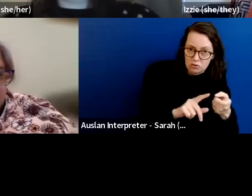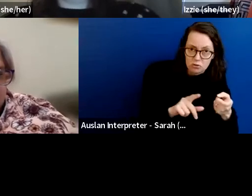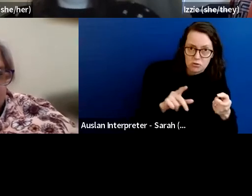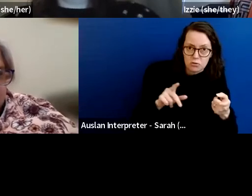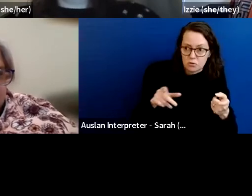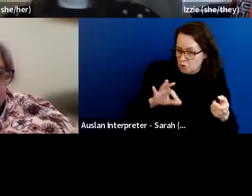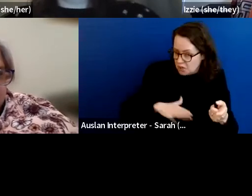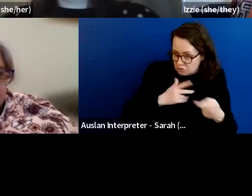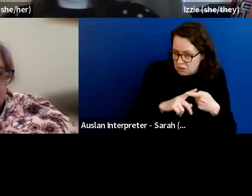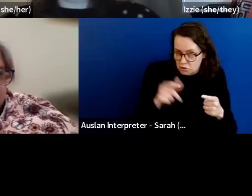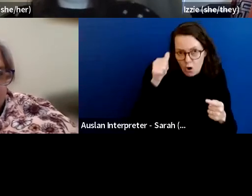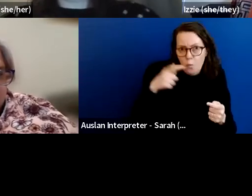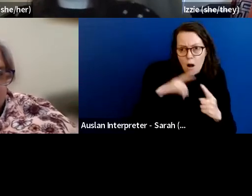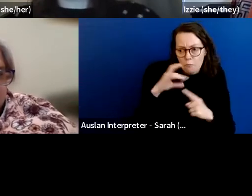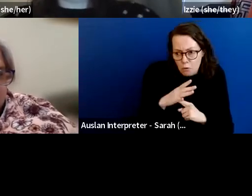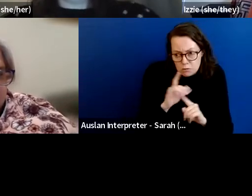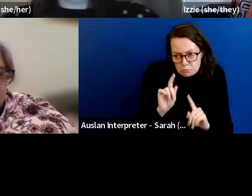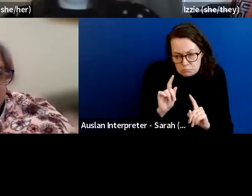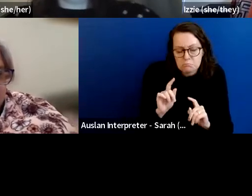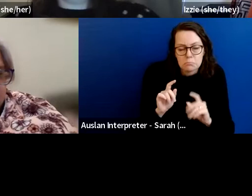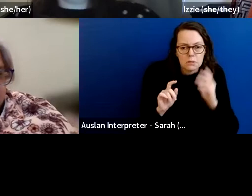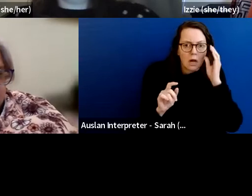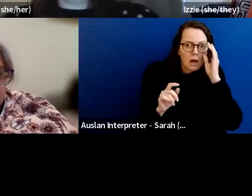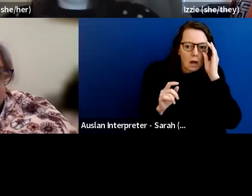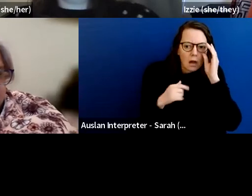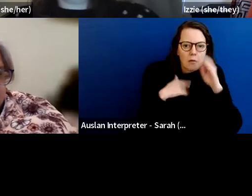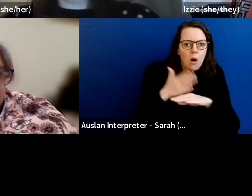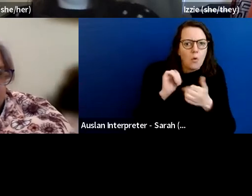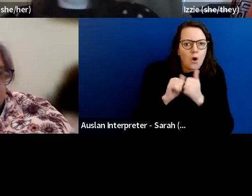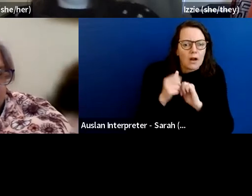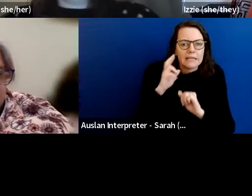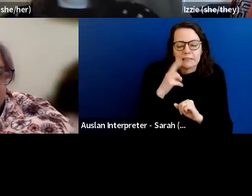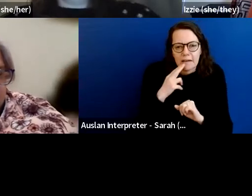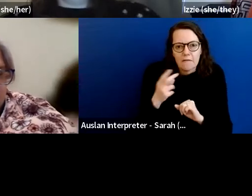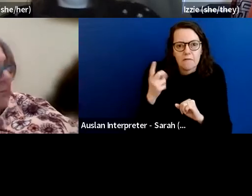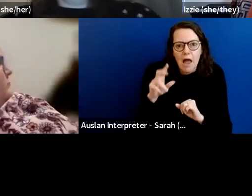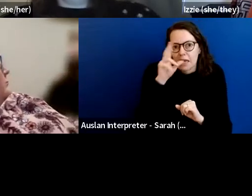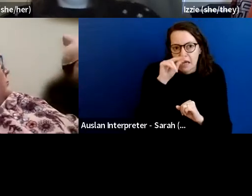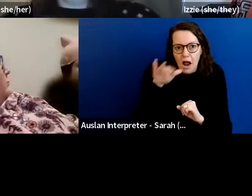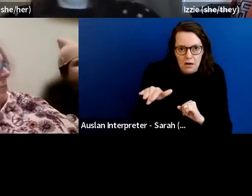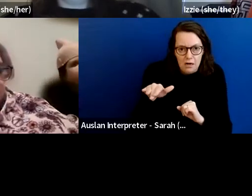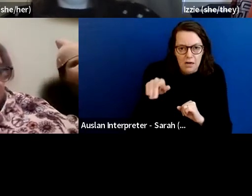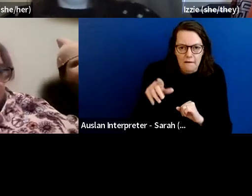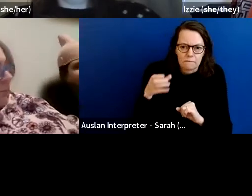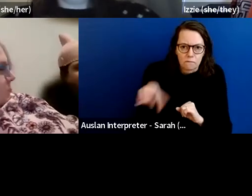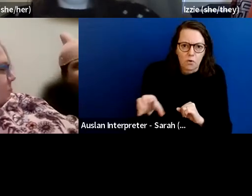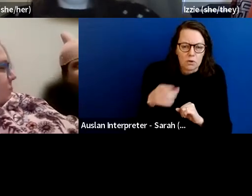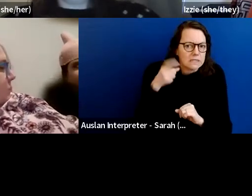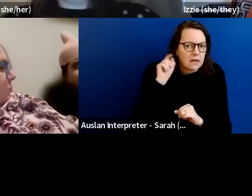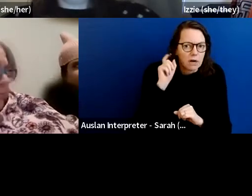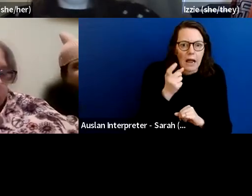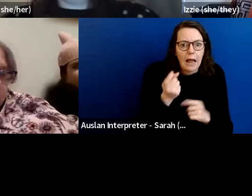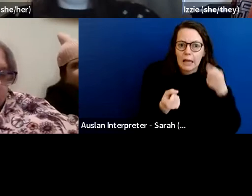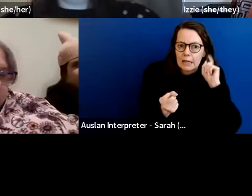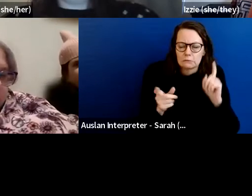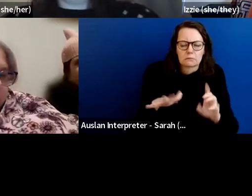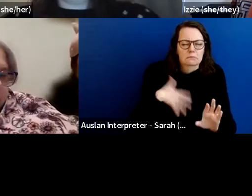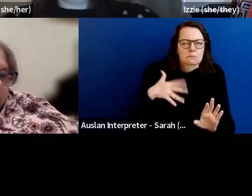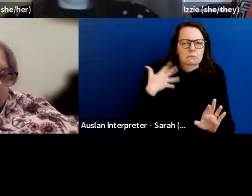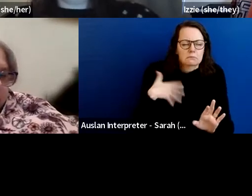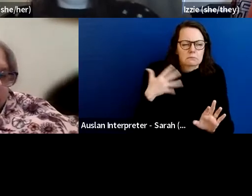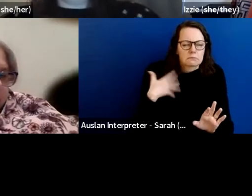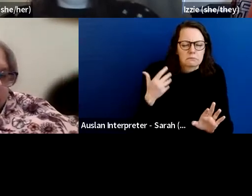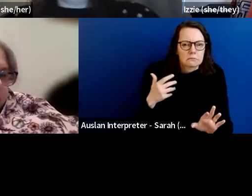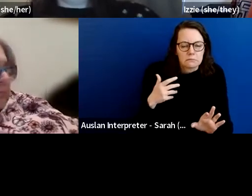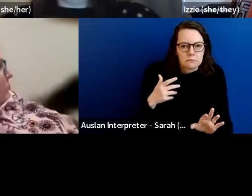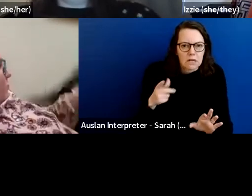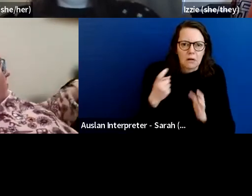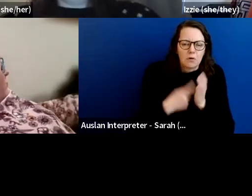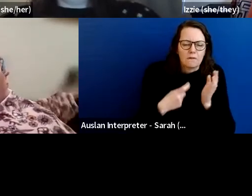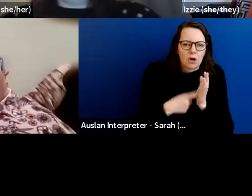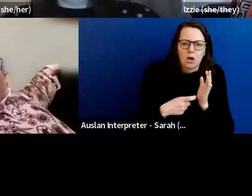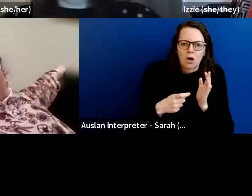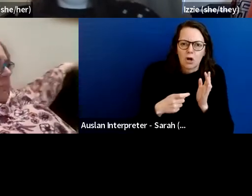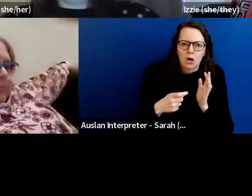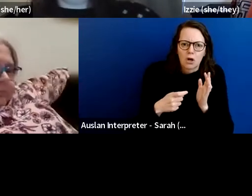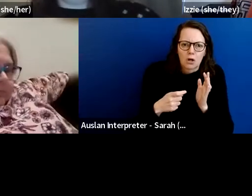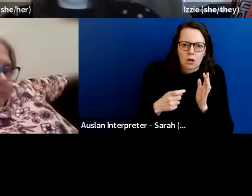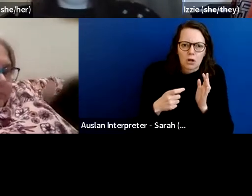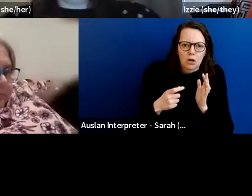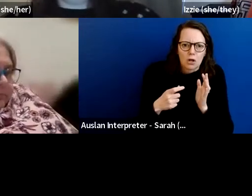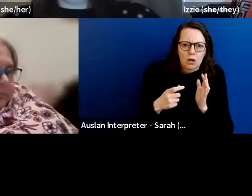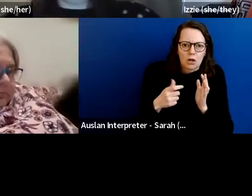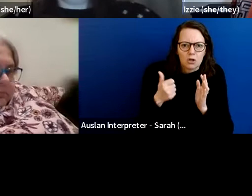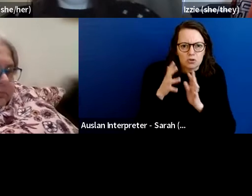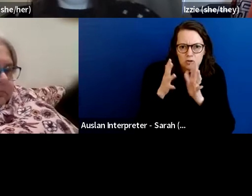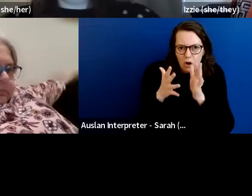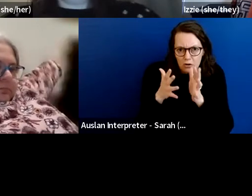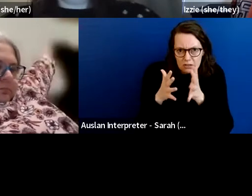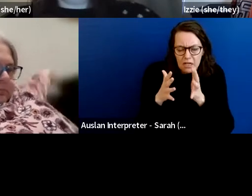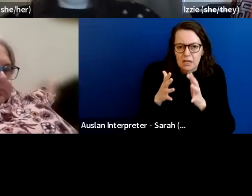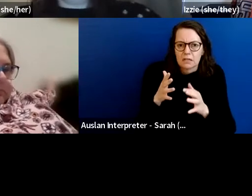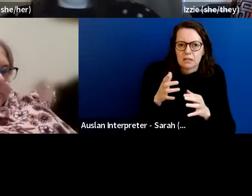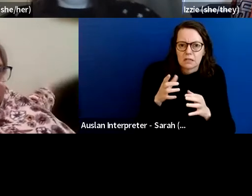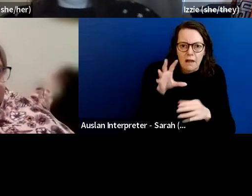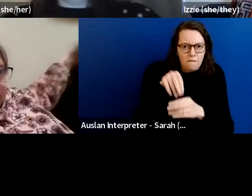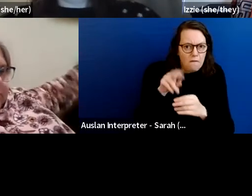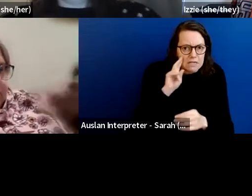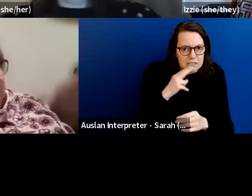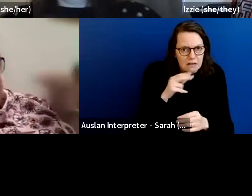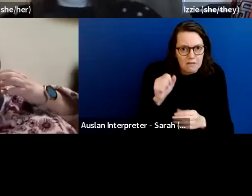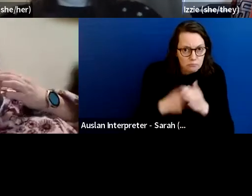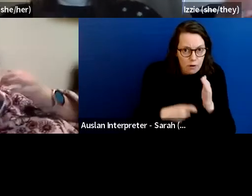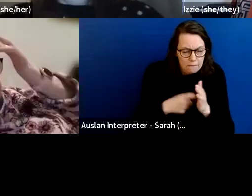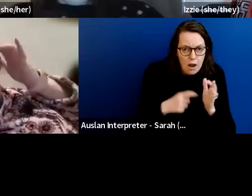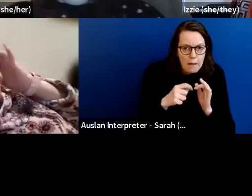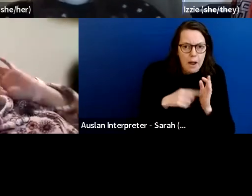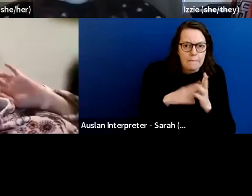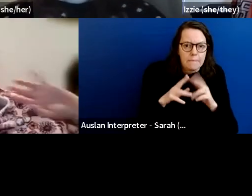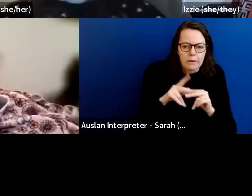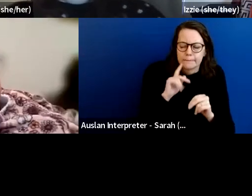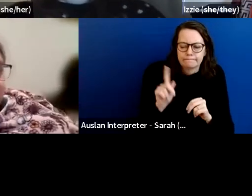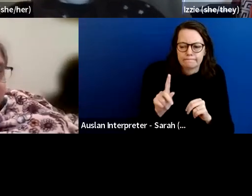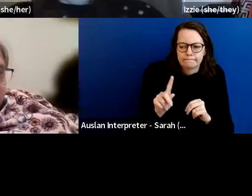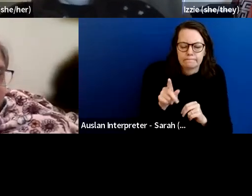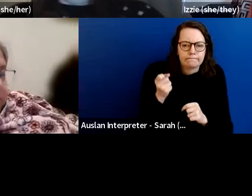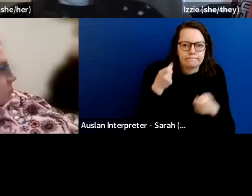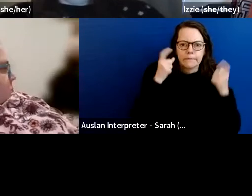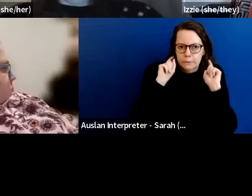participate in. I have a colleague who is deaf, and at a young age was forced to wear hearing aids and didn't want to they actually would have much preferred to speak offline and be a part of the deaf community, but they were told that they have to have